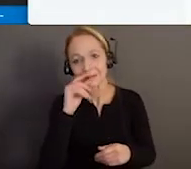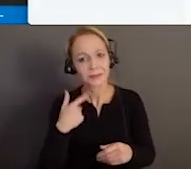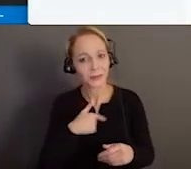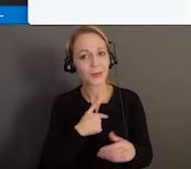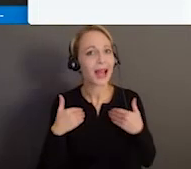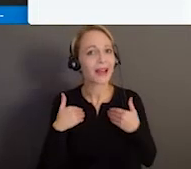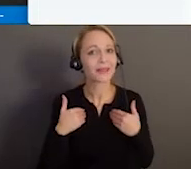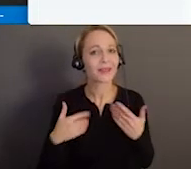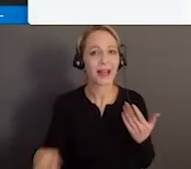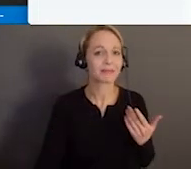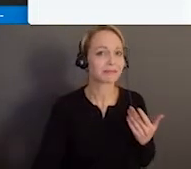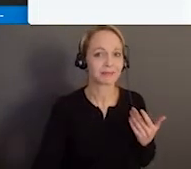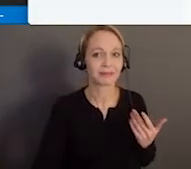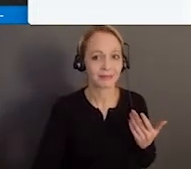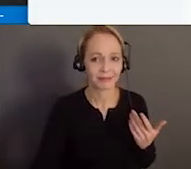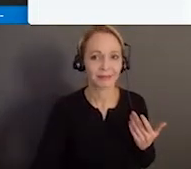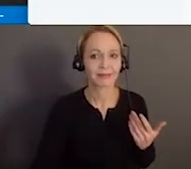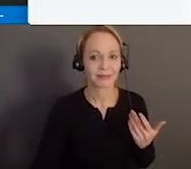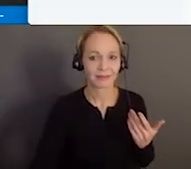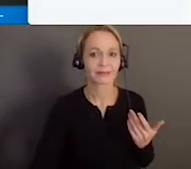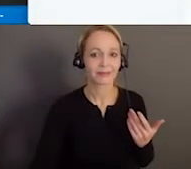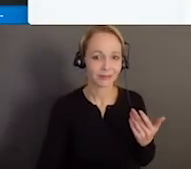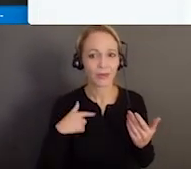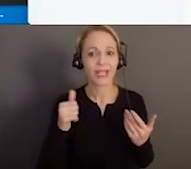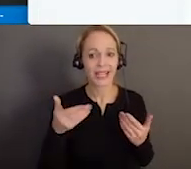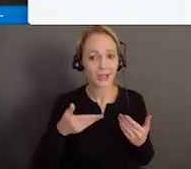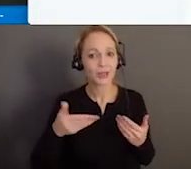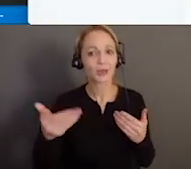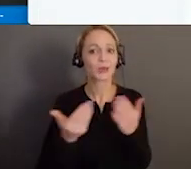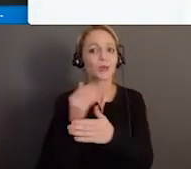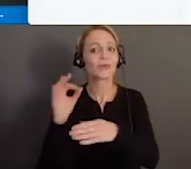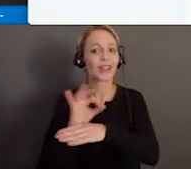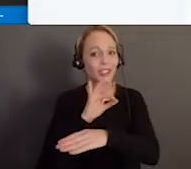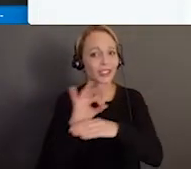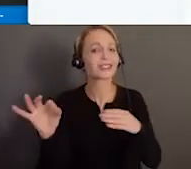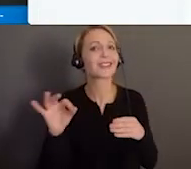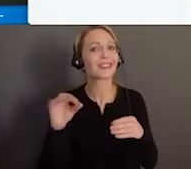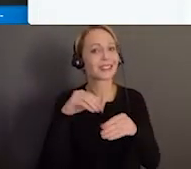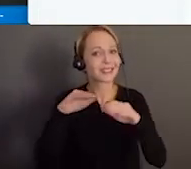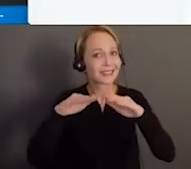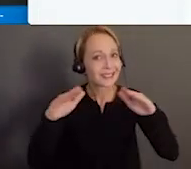FUNCTIONALITY IN THE SYSTEM AND VALIDATE THE CODE AND